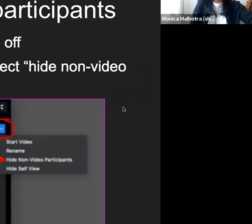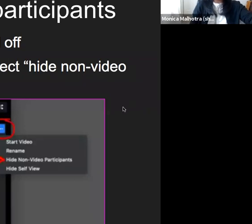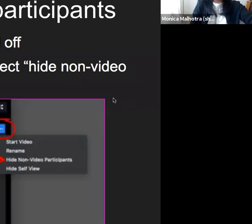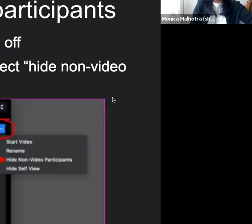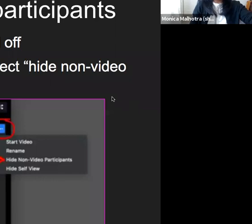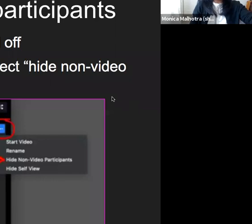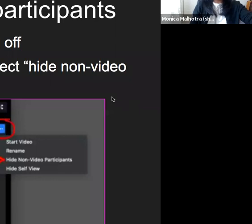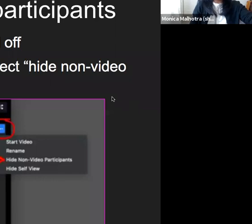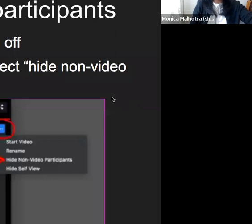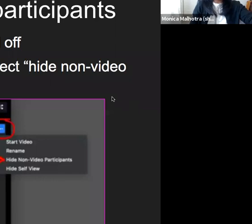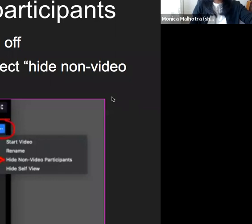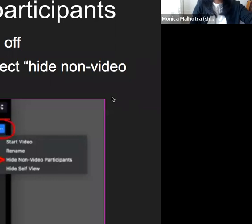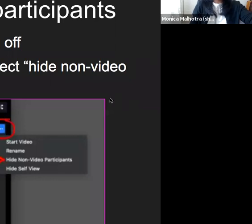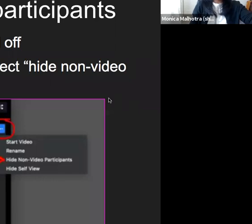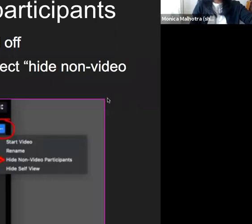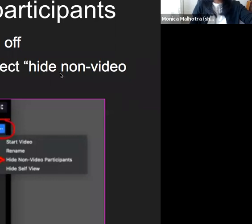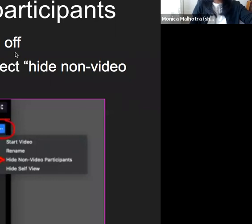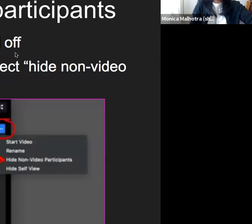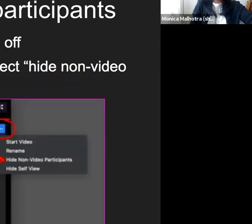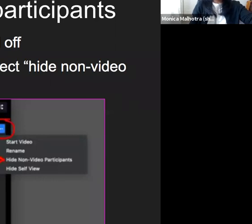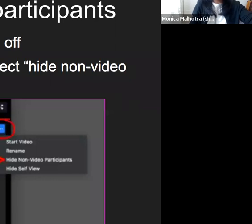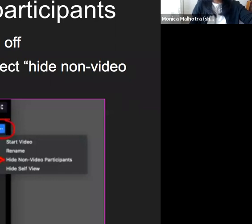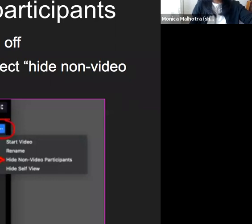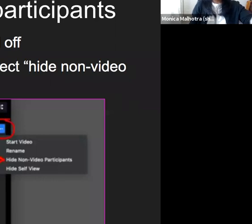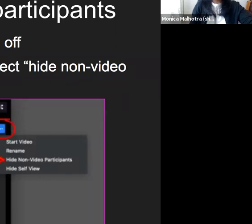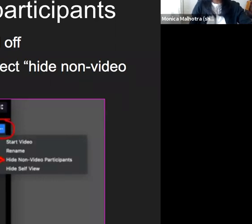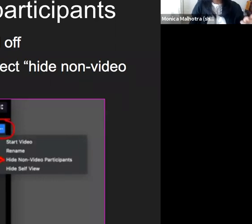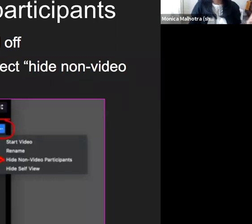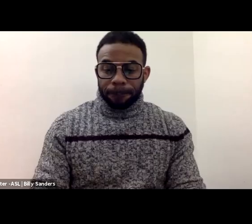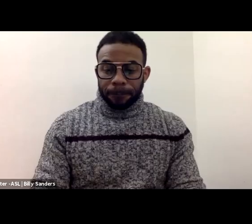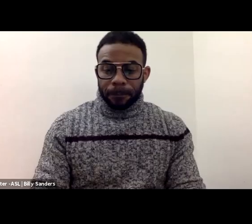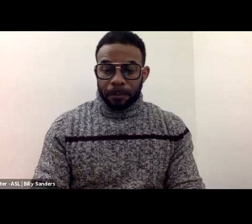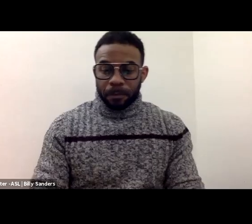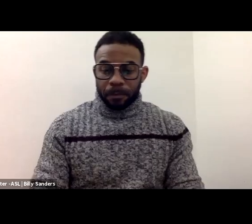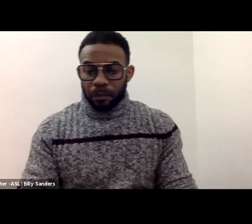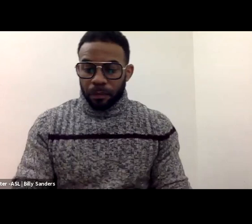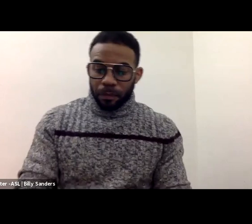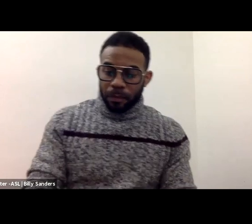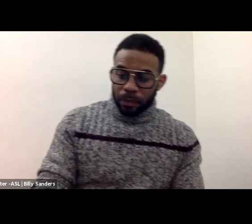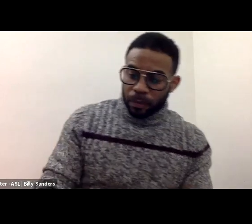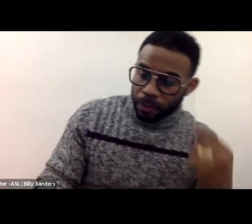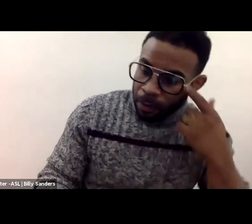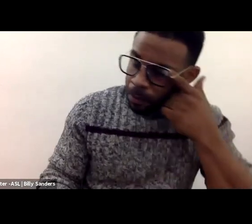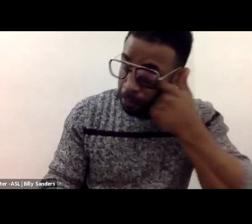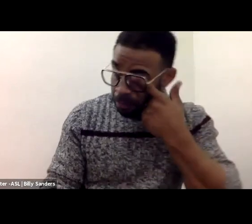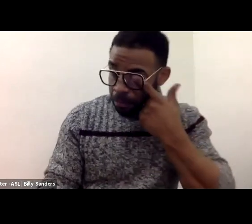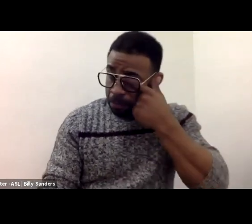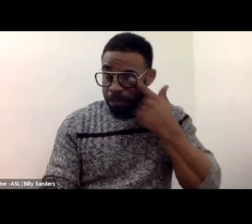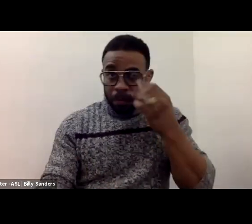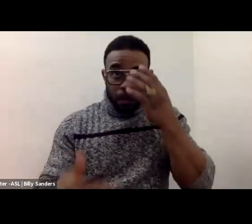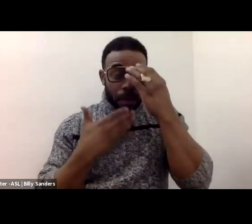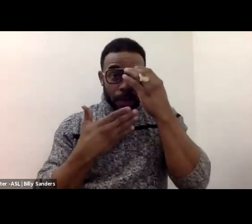the drop-down menu. Thank you, Ashley for those slides.